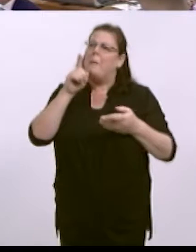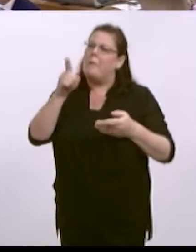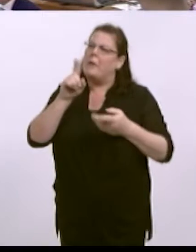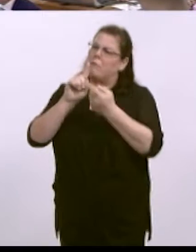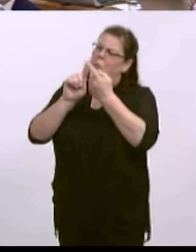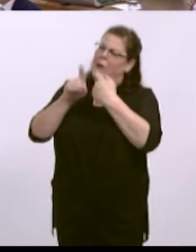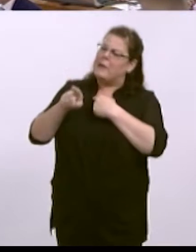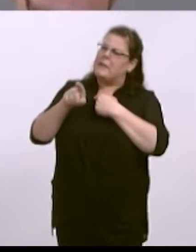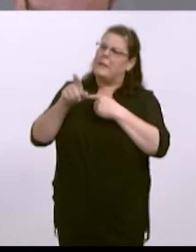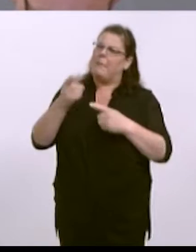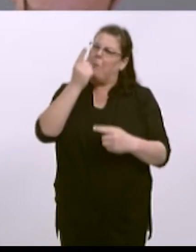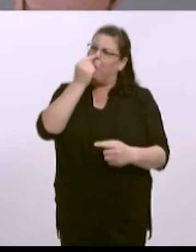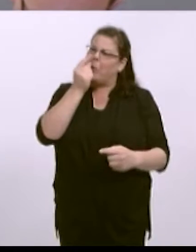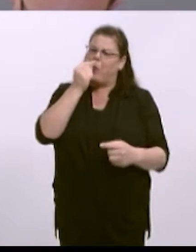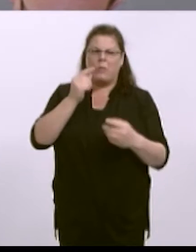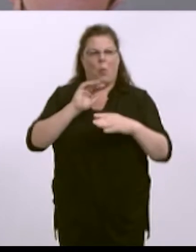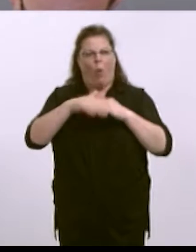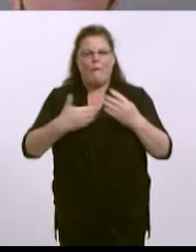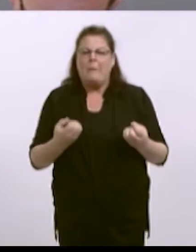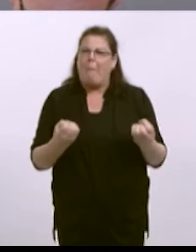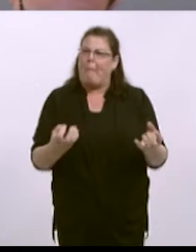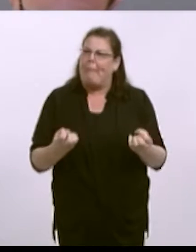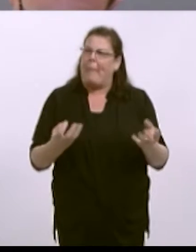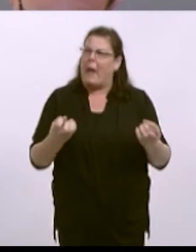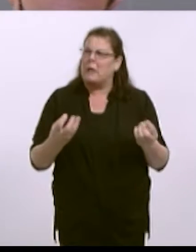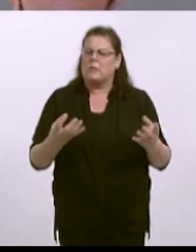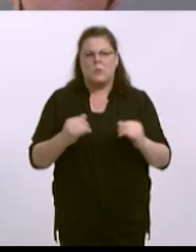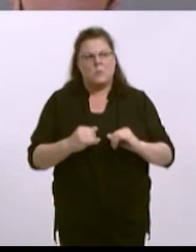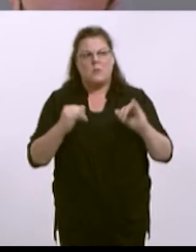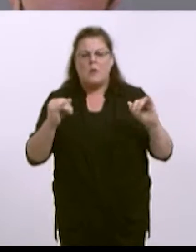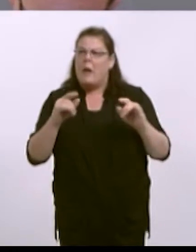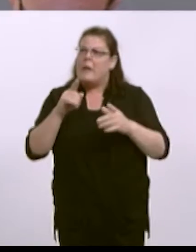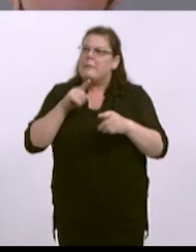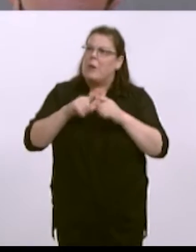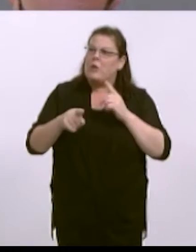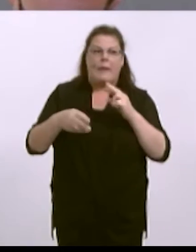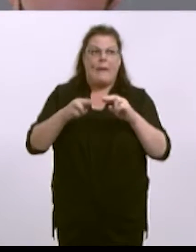for this massive overspend, especially if the scheme is, hopefully, a rip-roaring success,